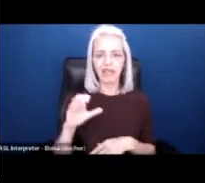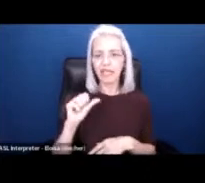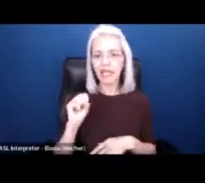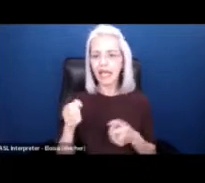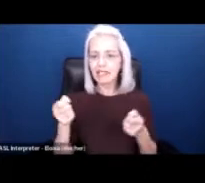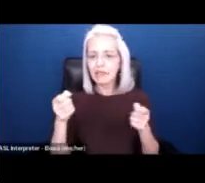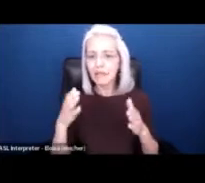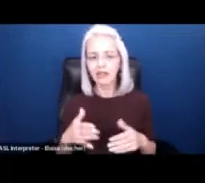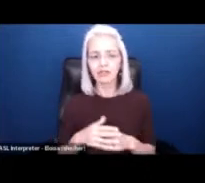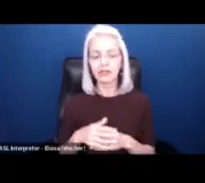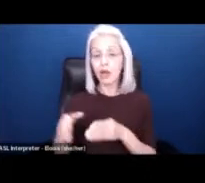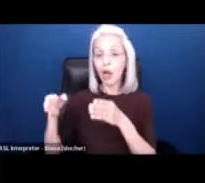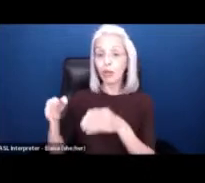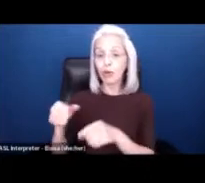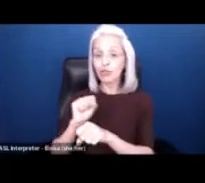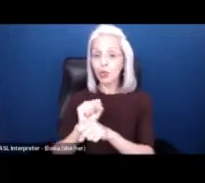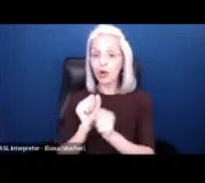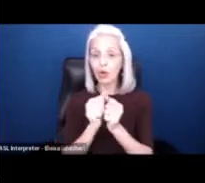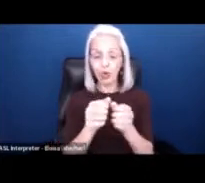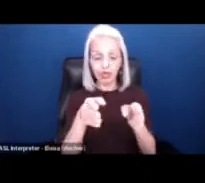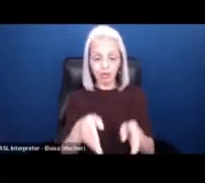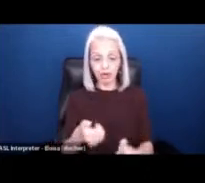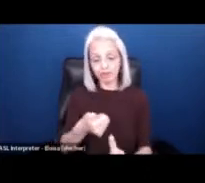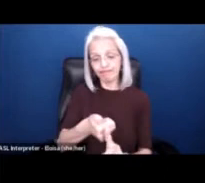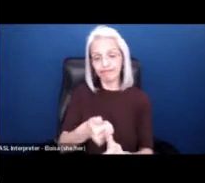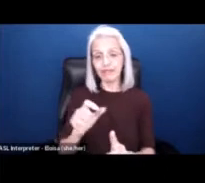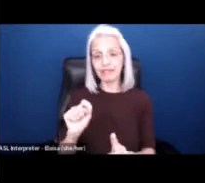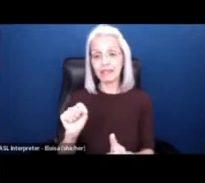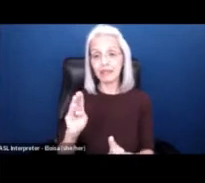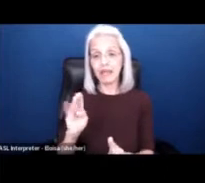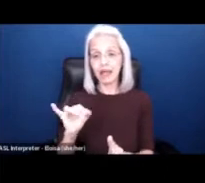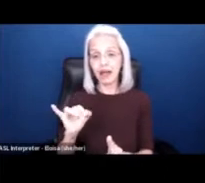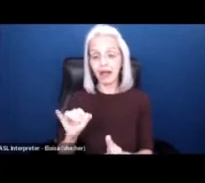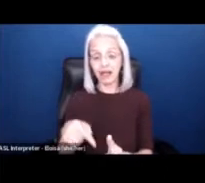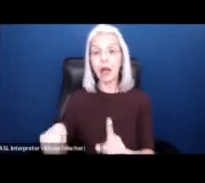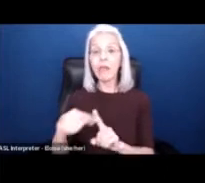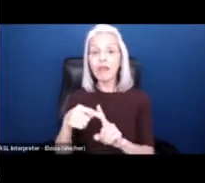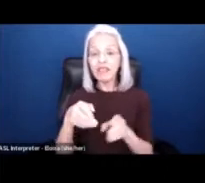somebody working with the person with TBI, and the person with TBI itself, the client is going